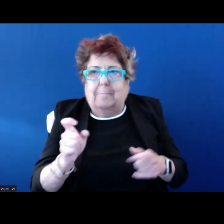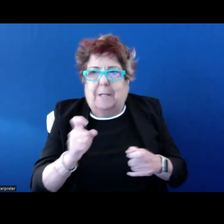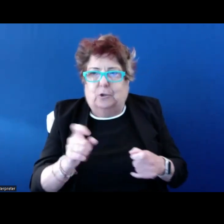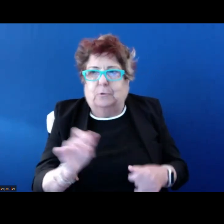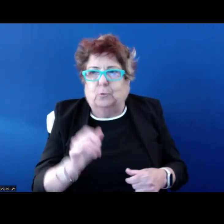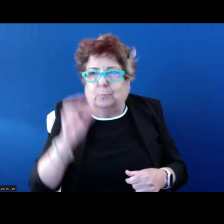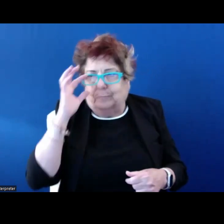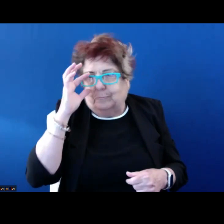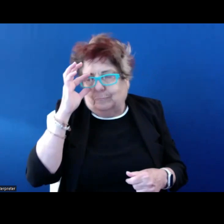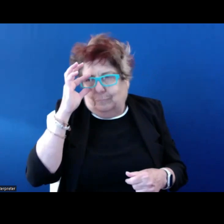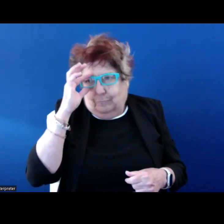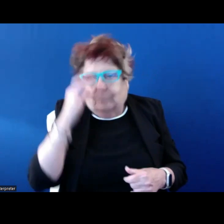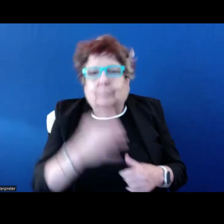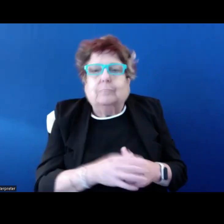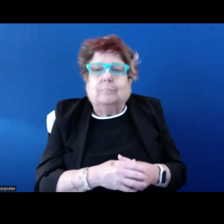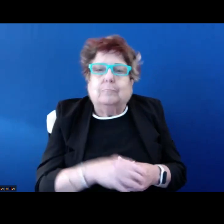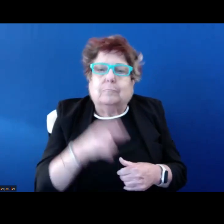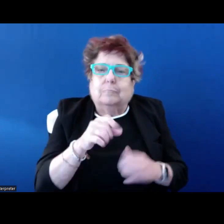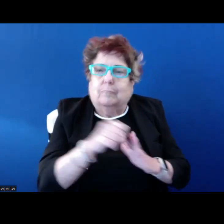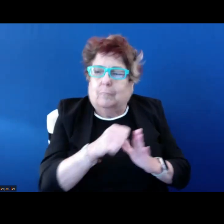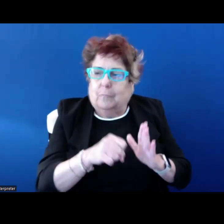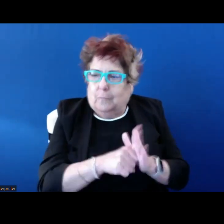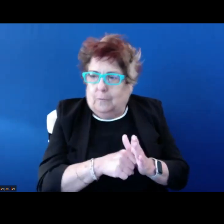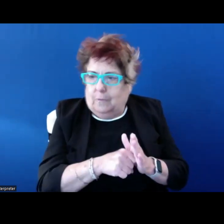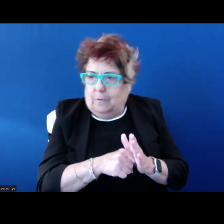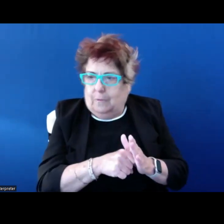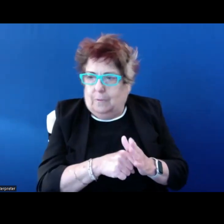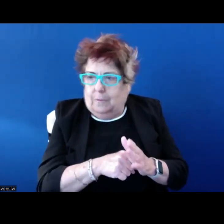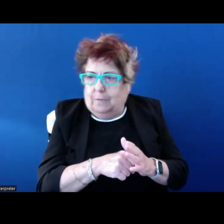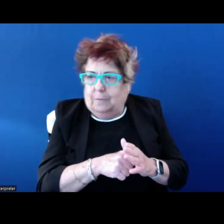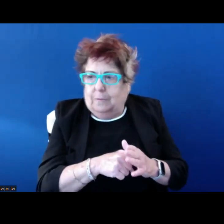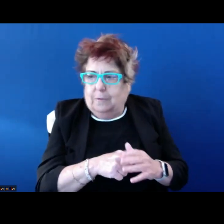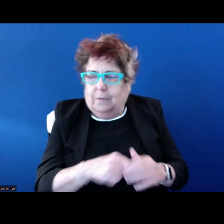the states are able to develop innovative ways to partner with state and local housing entities